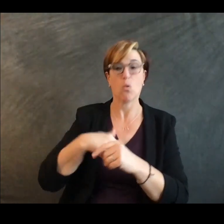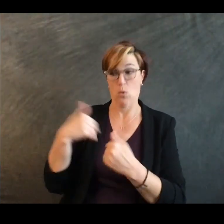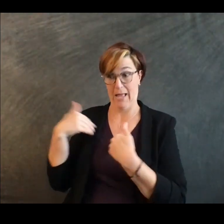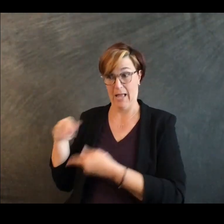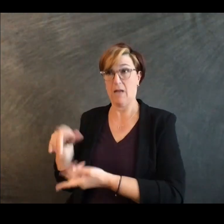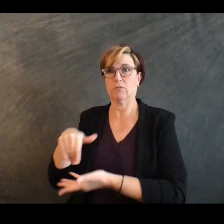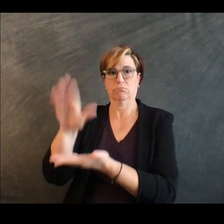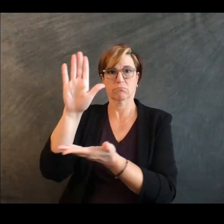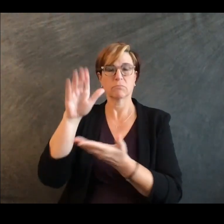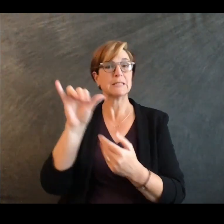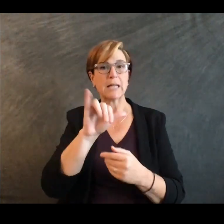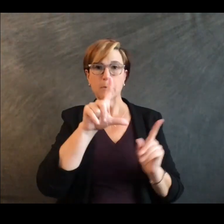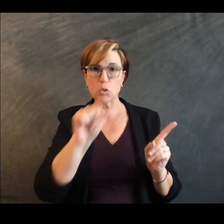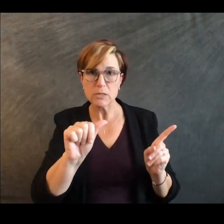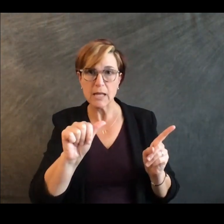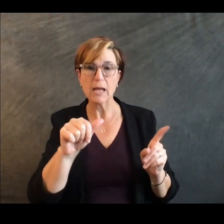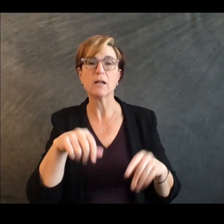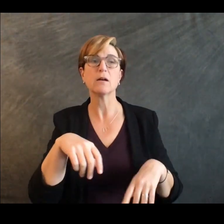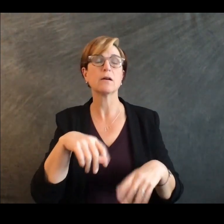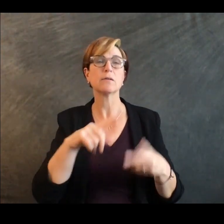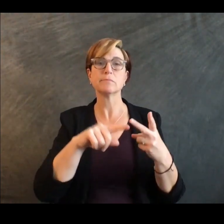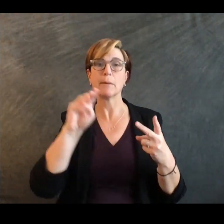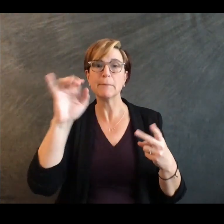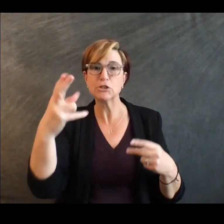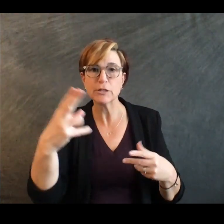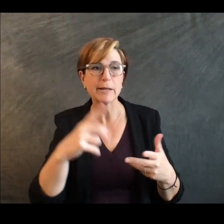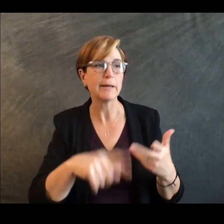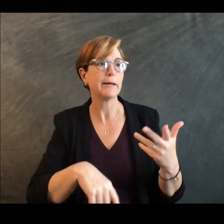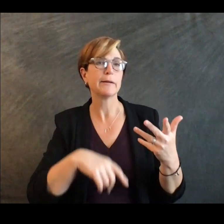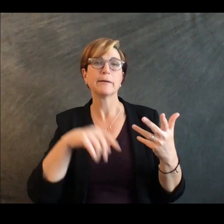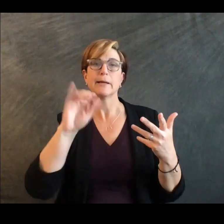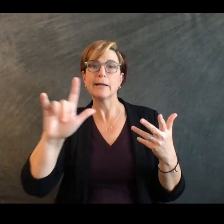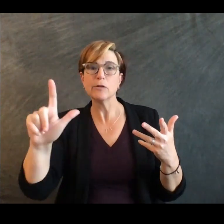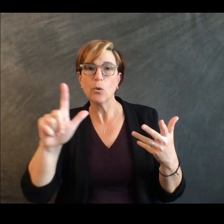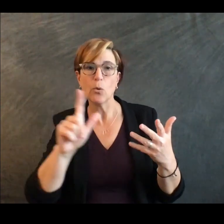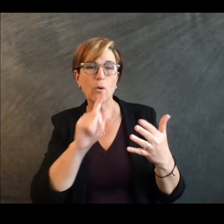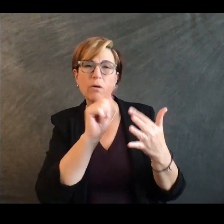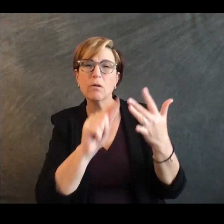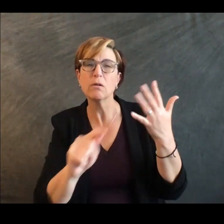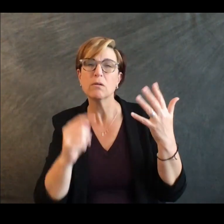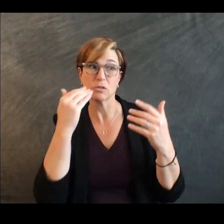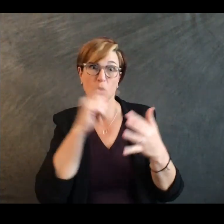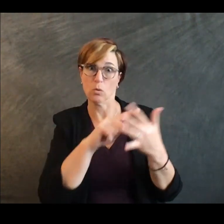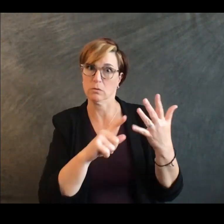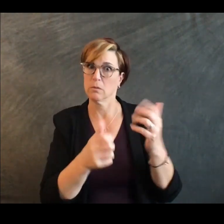something we have it same thing with Michigan's same thing with Illinois there are certain spots that are very hot